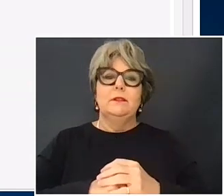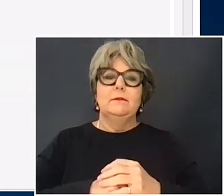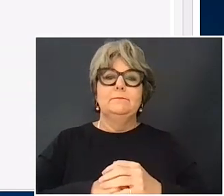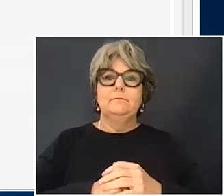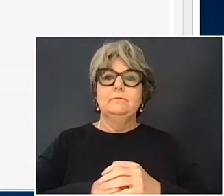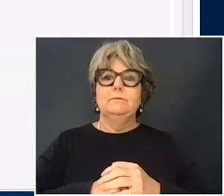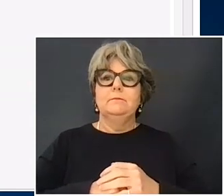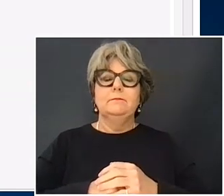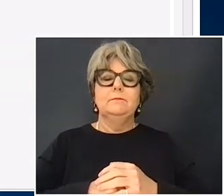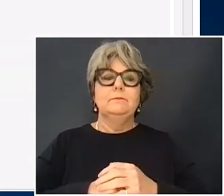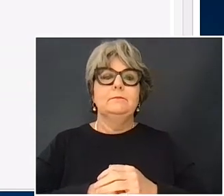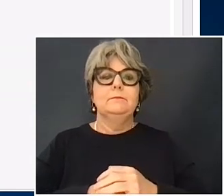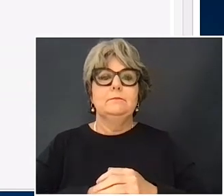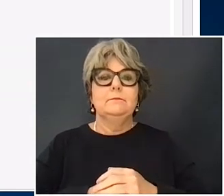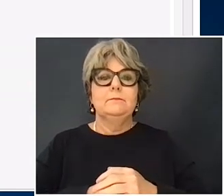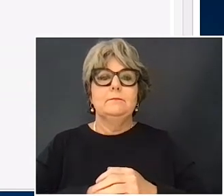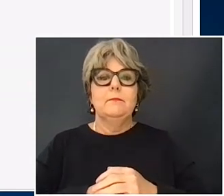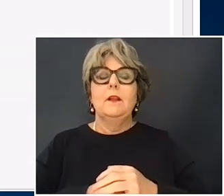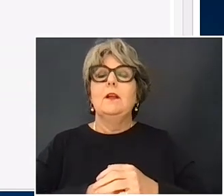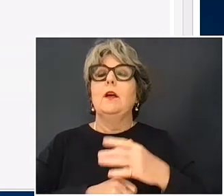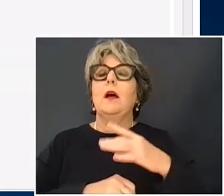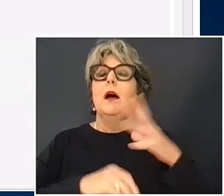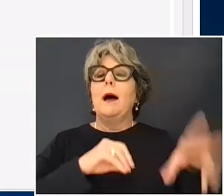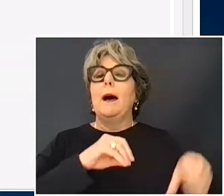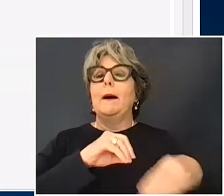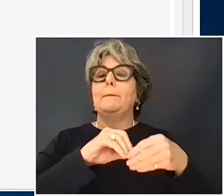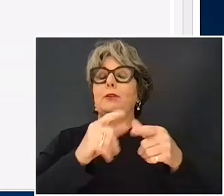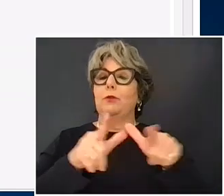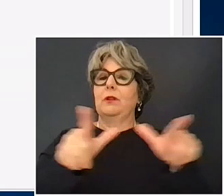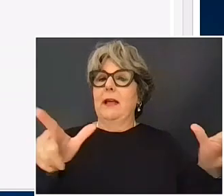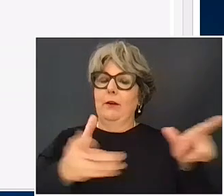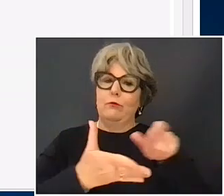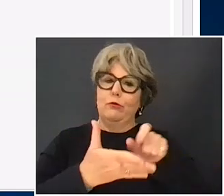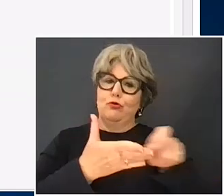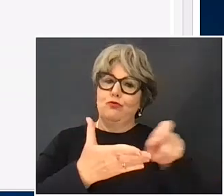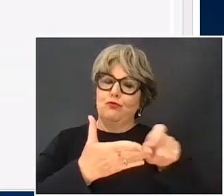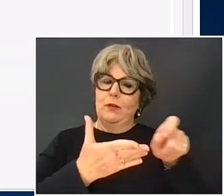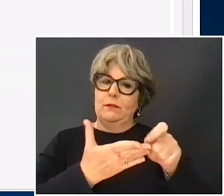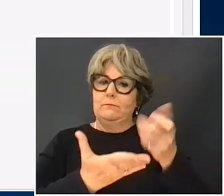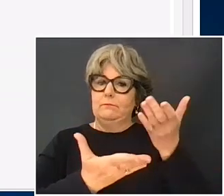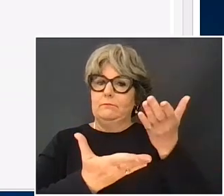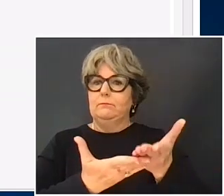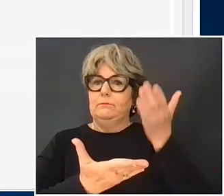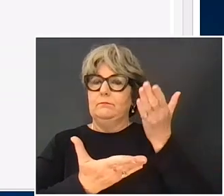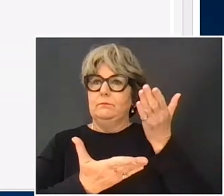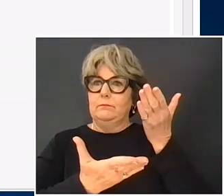We'd like to see additional language codifying that in the provision and we have proposed some language.